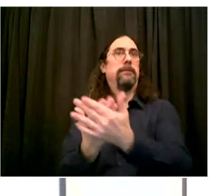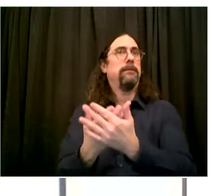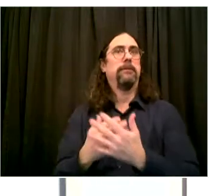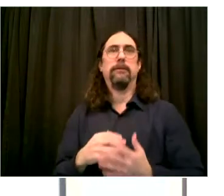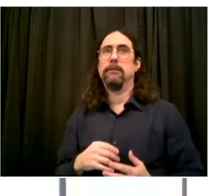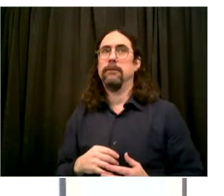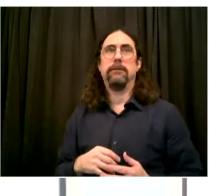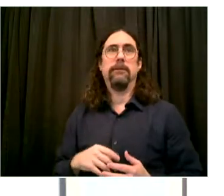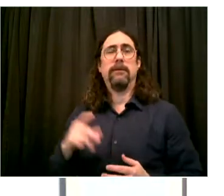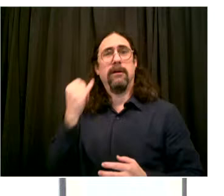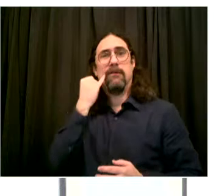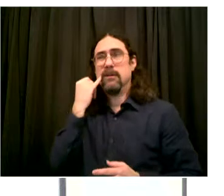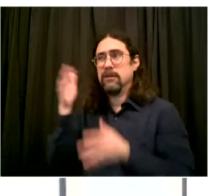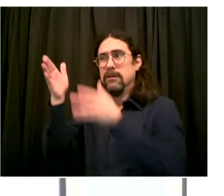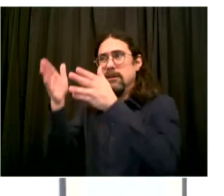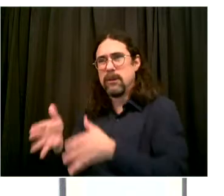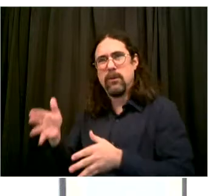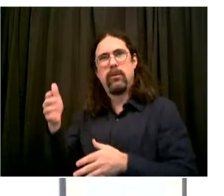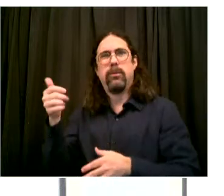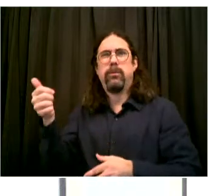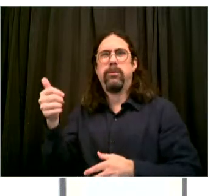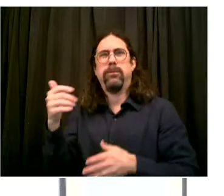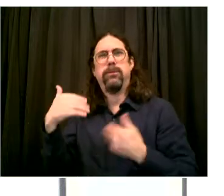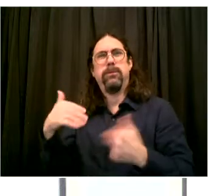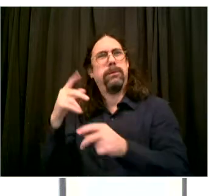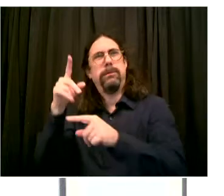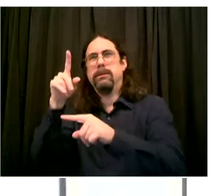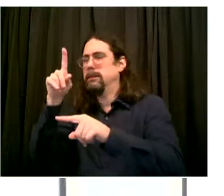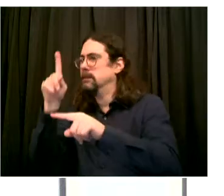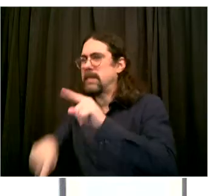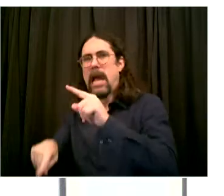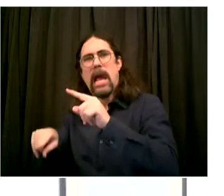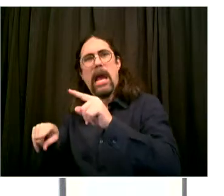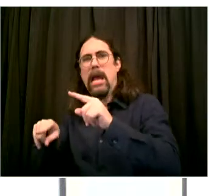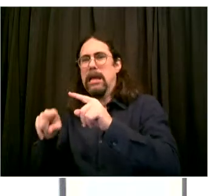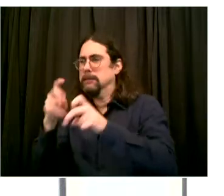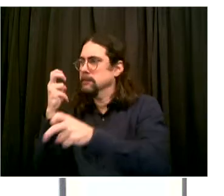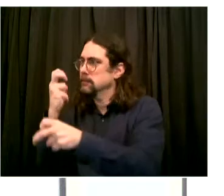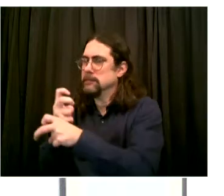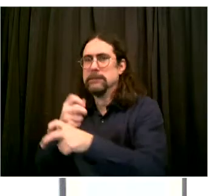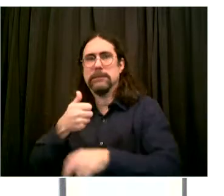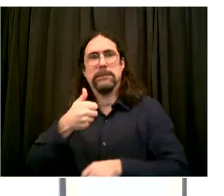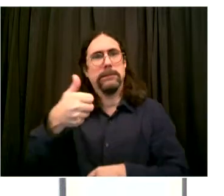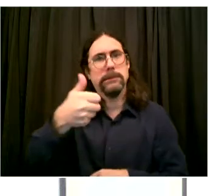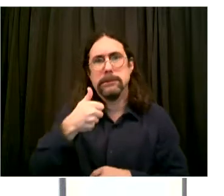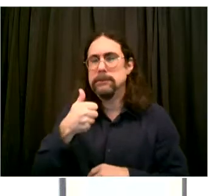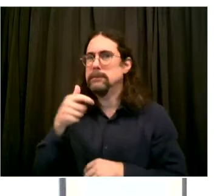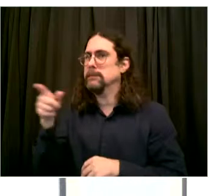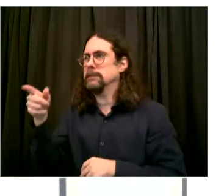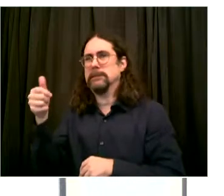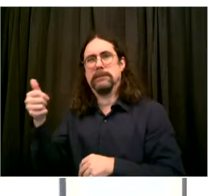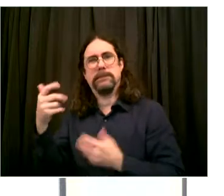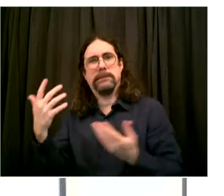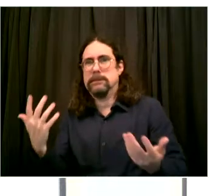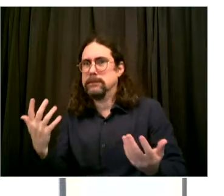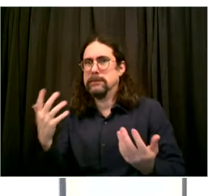HOMEBOUND OR MAY REQUIRE FURTHER ASSISTANCE WITH RESPECT TO ACTUALLY GETTING TO A PLACE WHERE